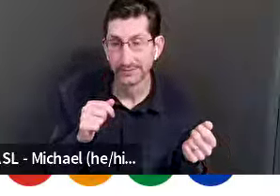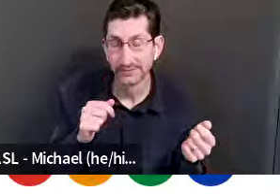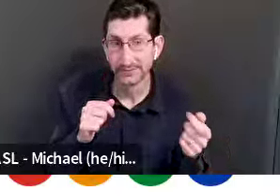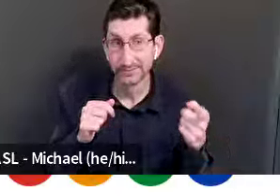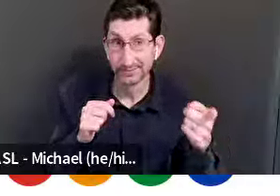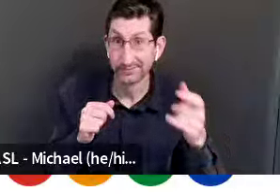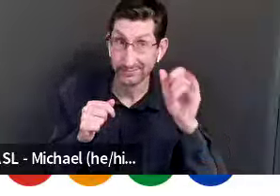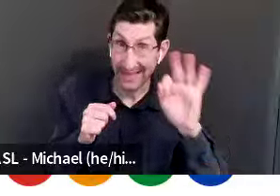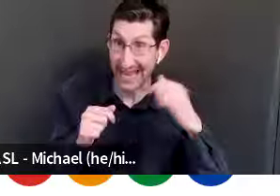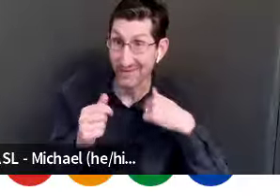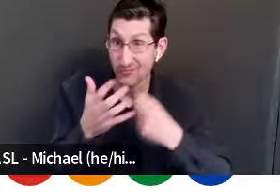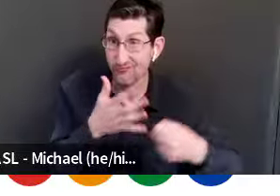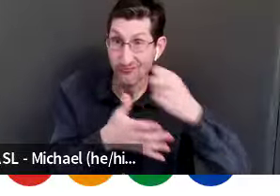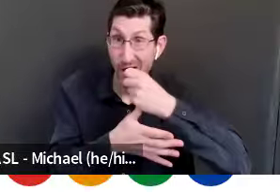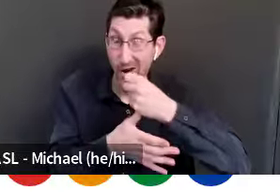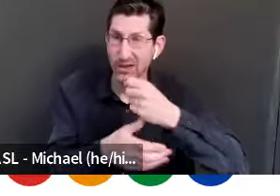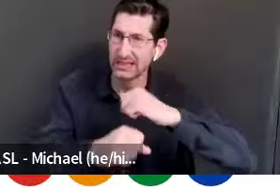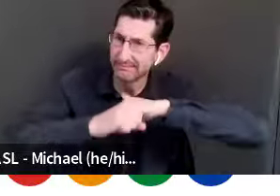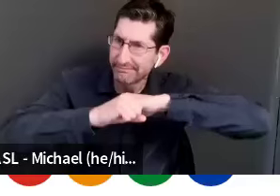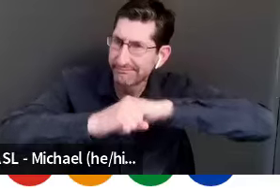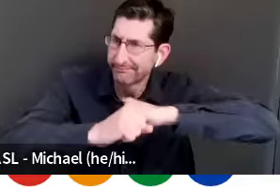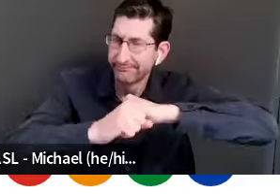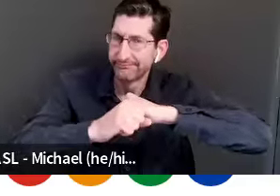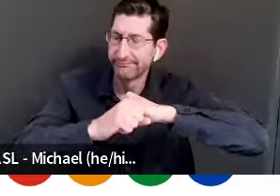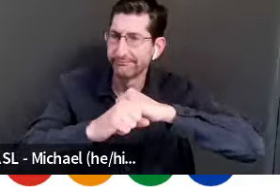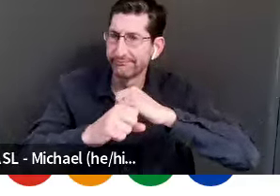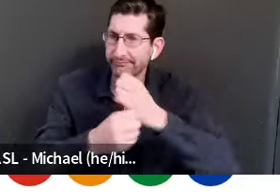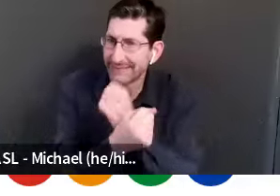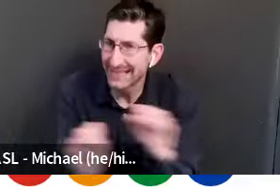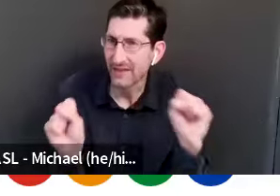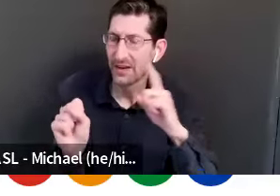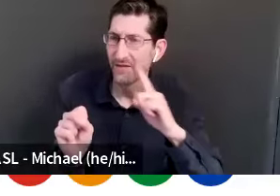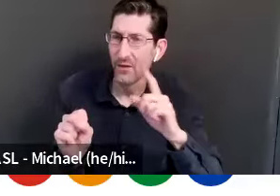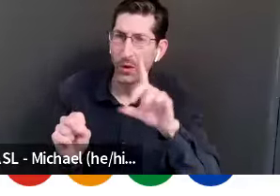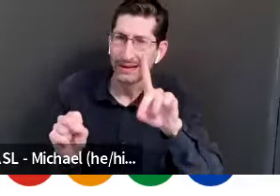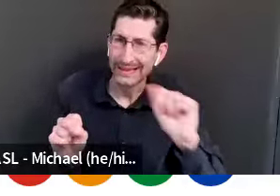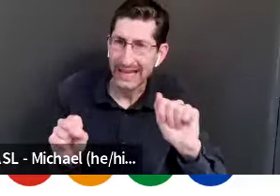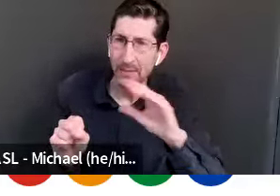A VEHICLE THAT PROMOTES... PROMOTES SECURITY AND SAFETY FOR